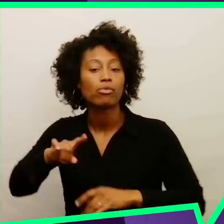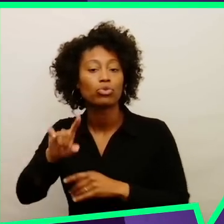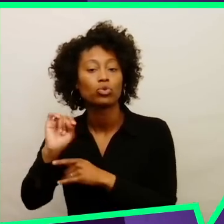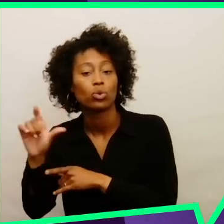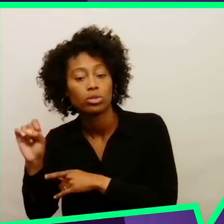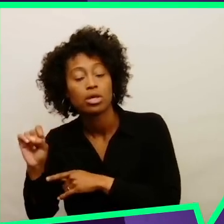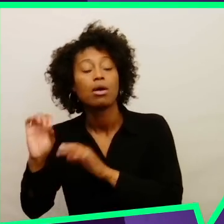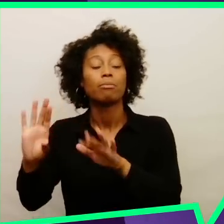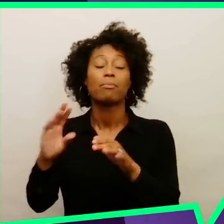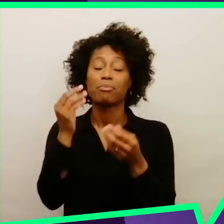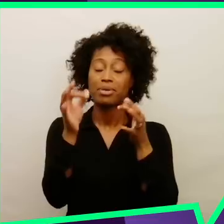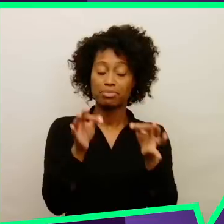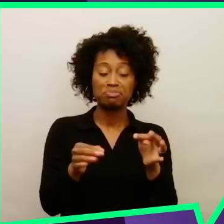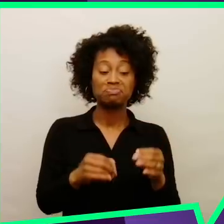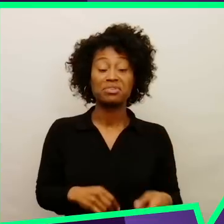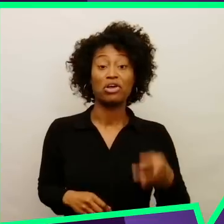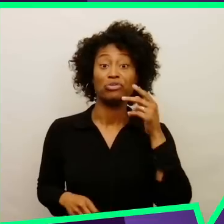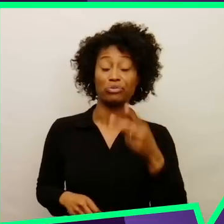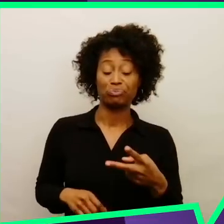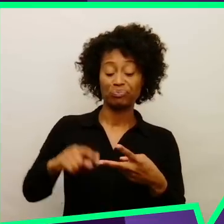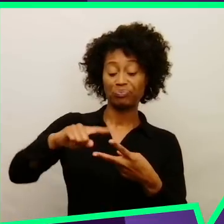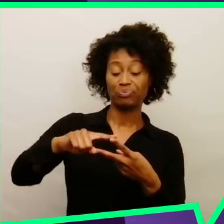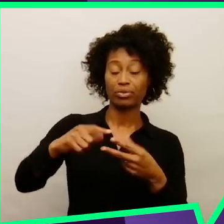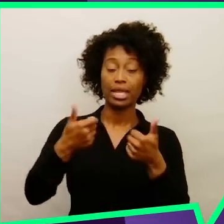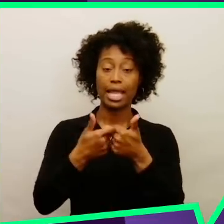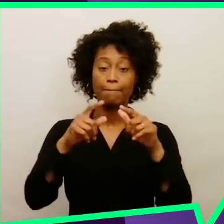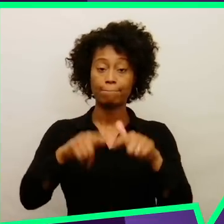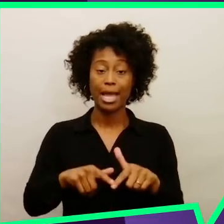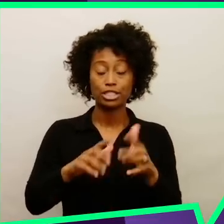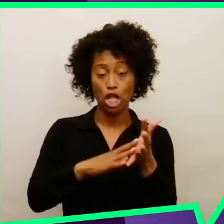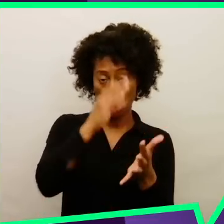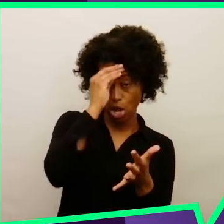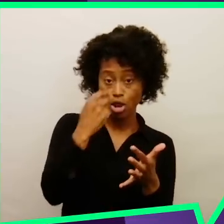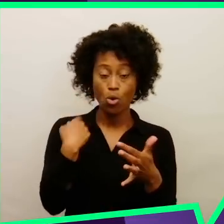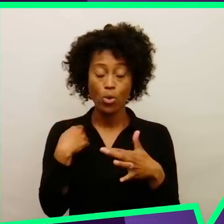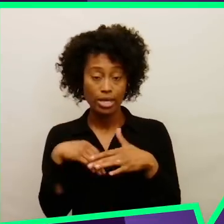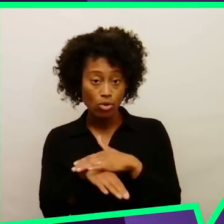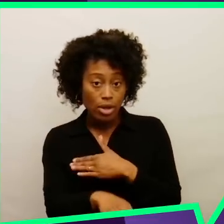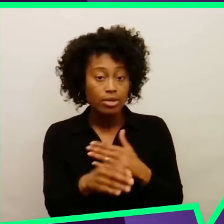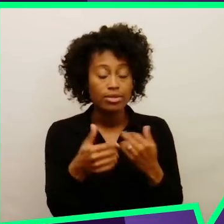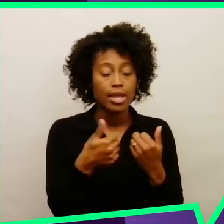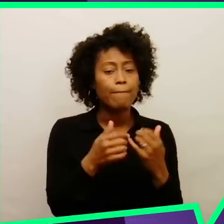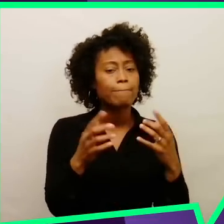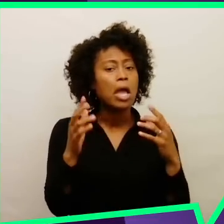There's game-based learning. And this is where we go into the game and we experience some knowledge or something